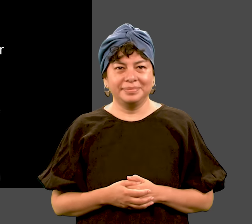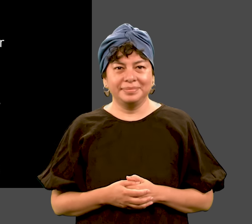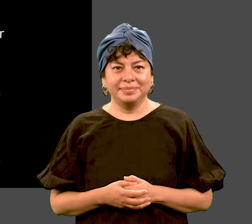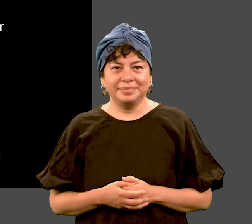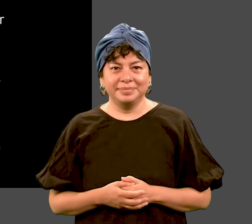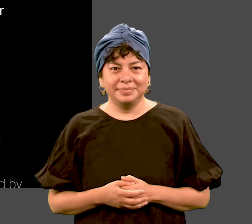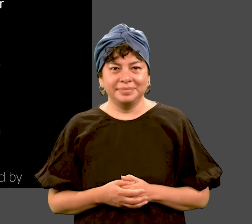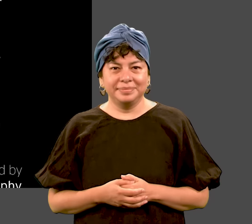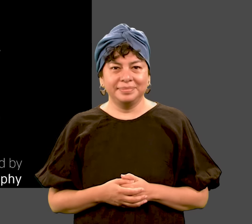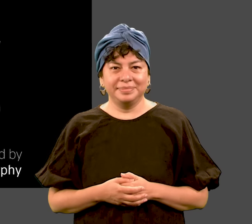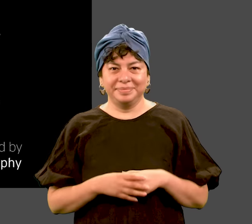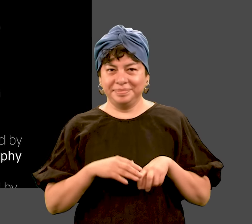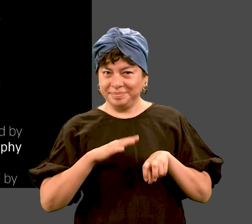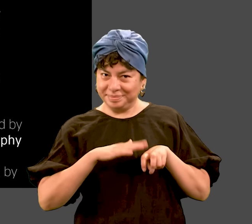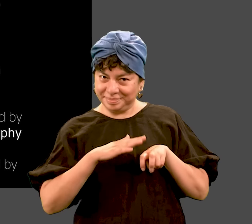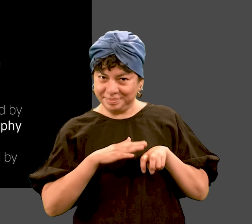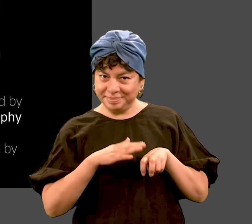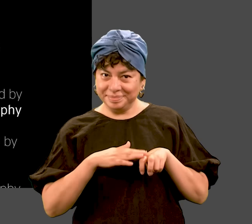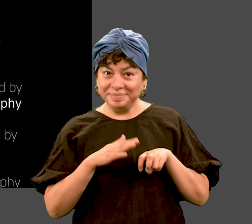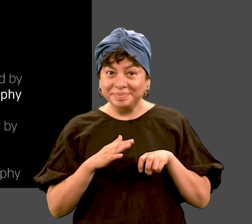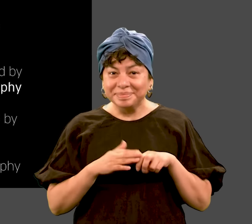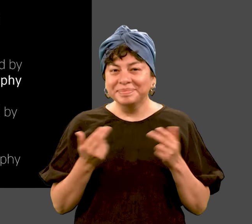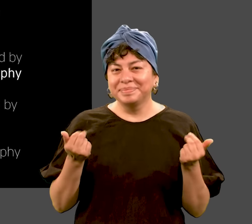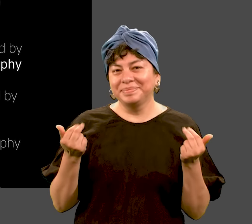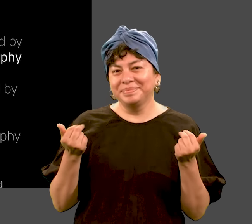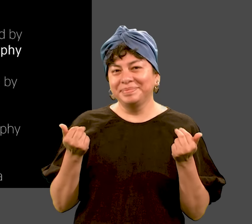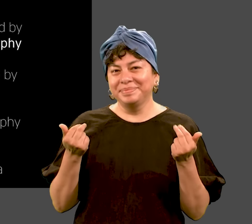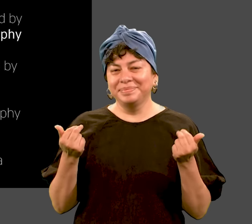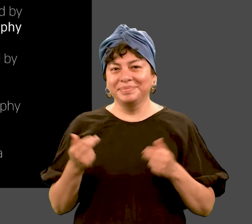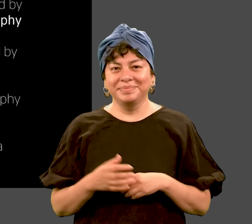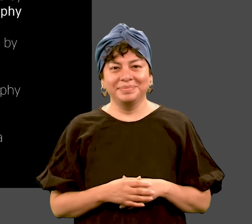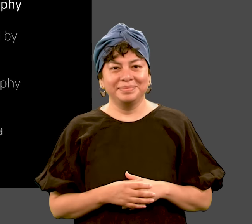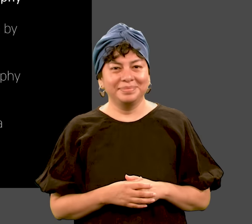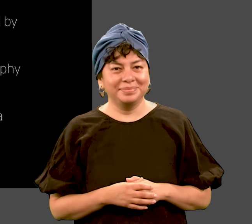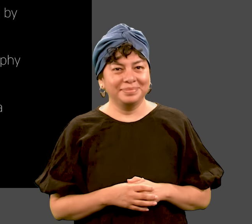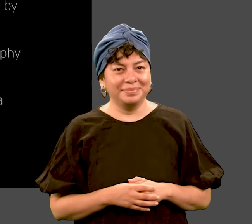[hands patting]